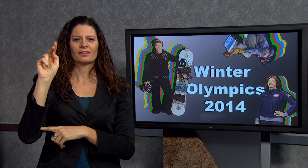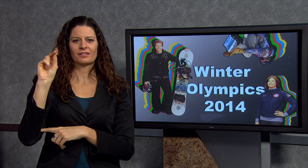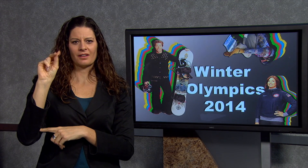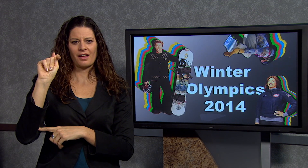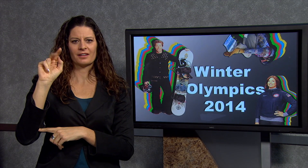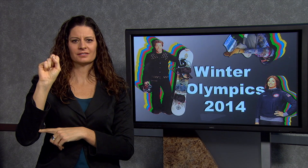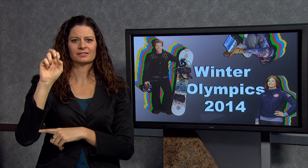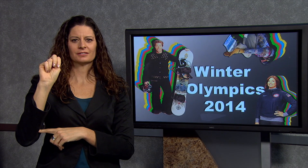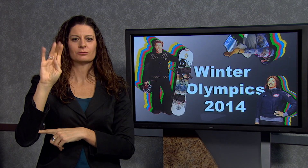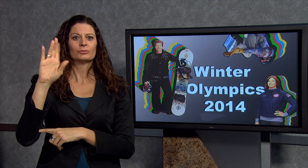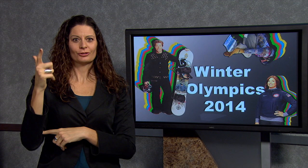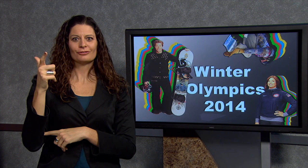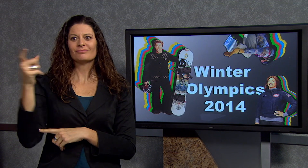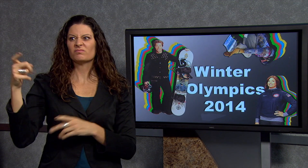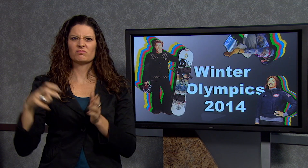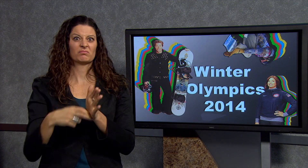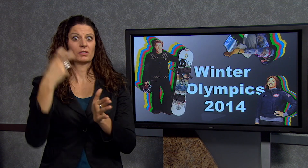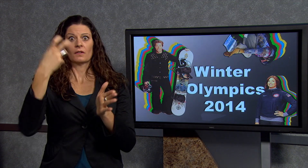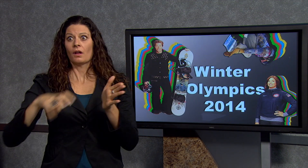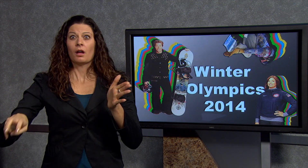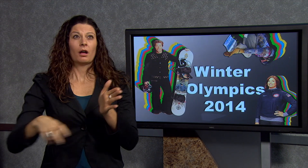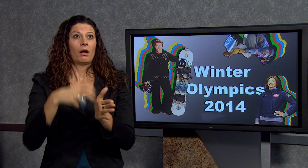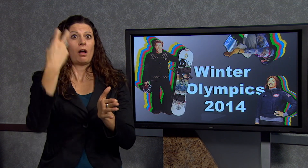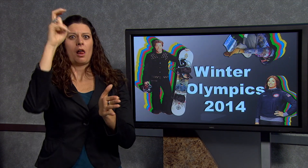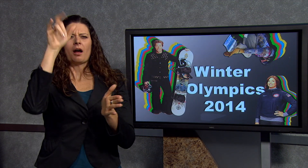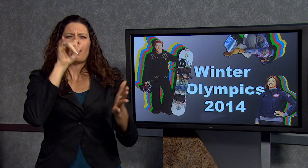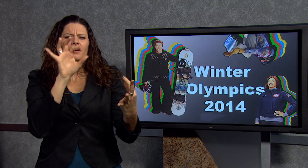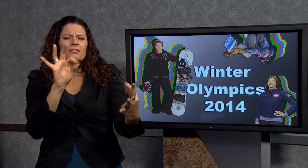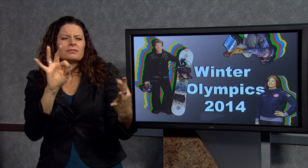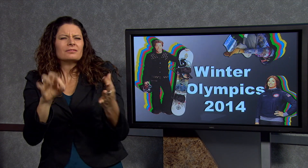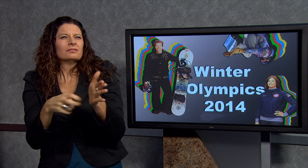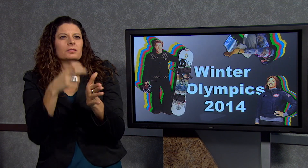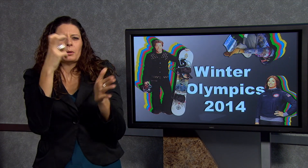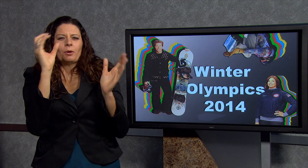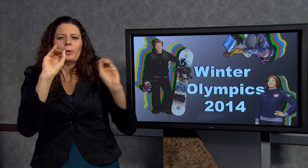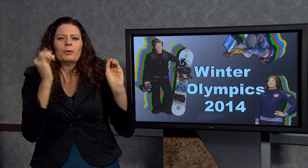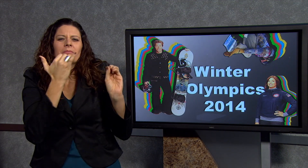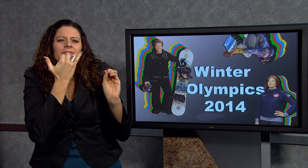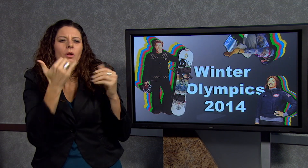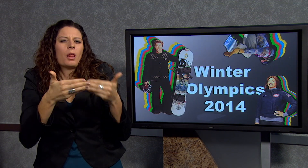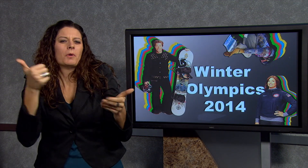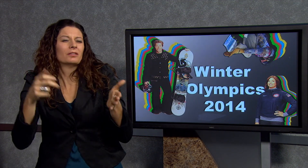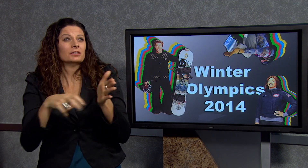FROM SNOWBOARDER, SAGE KOTSENBURG. HE LEAPT IN THE AIR AND TWISTED HIGH FOR AN ALMOST